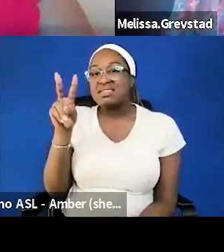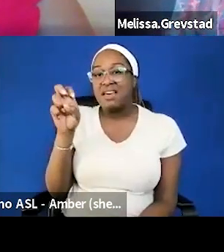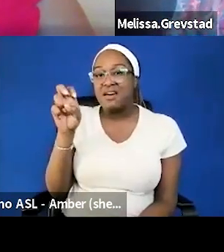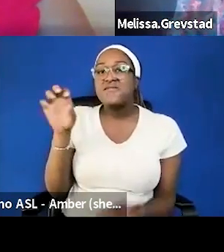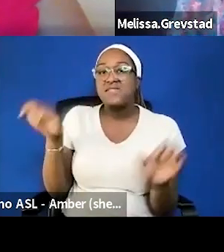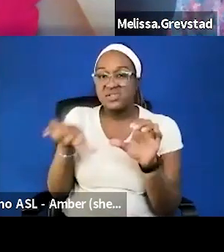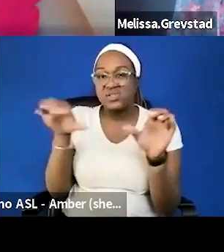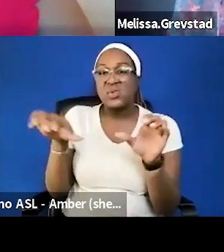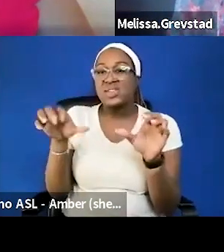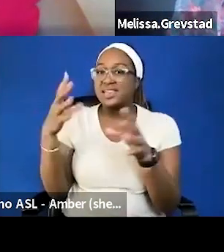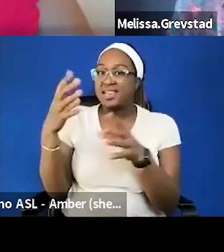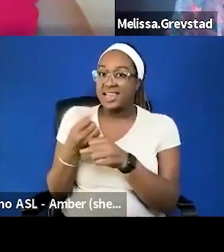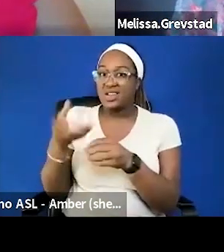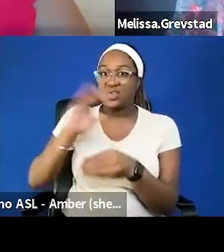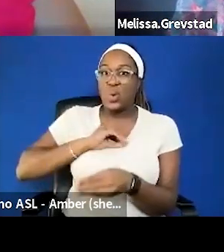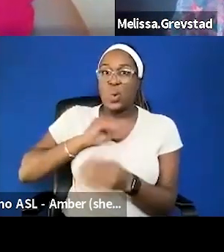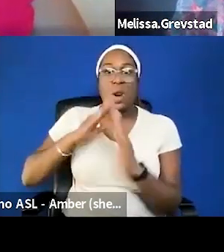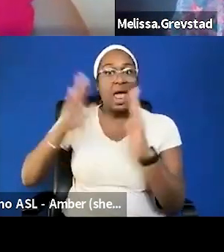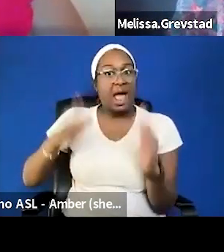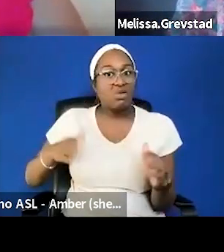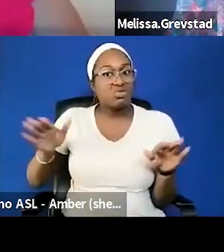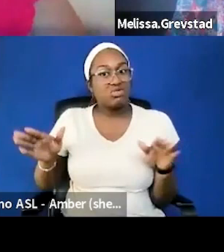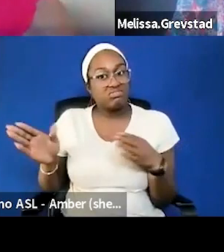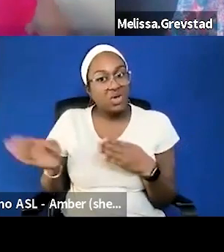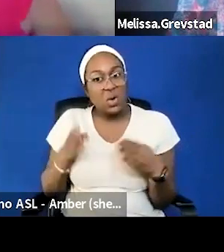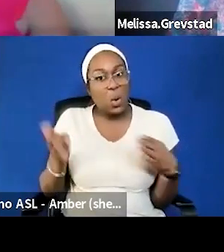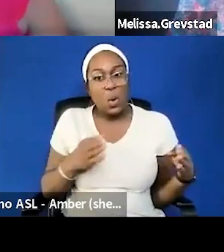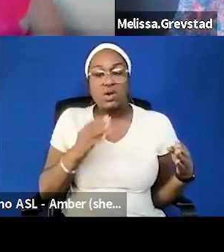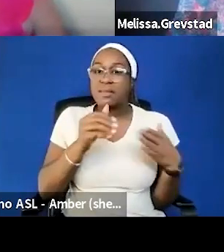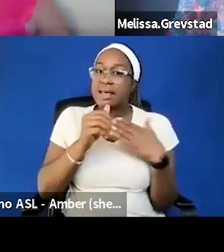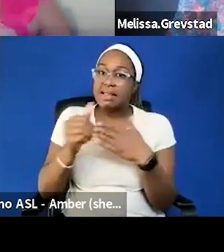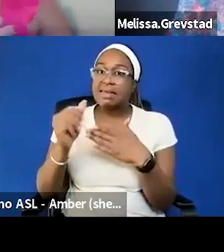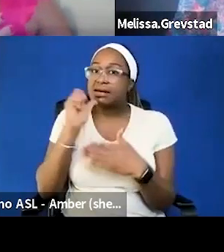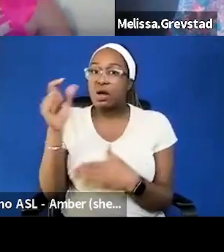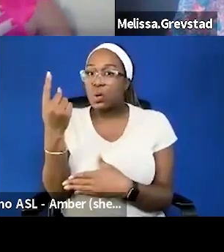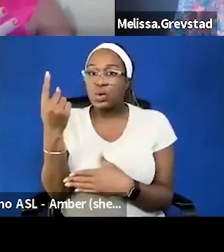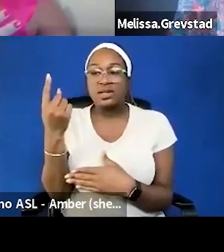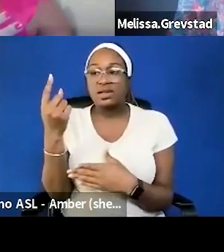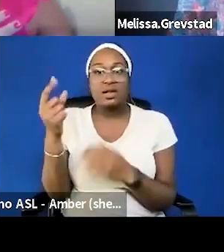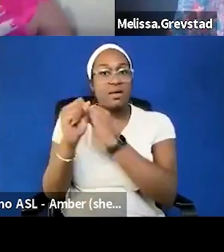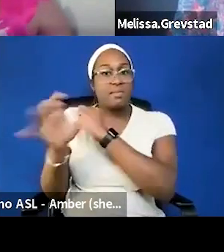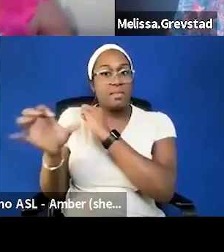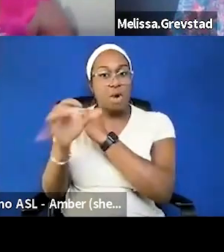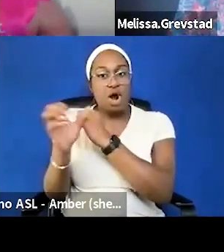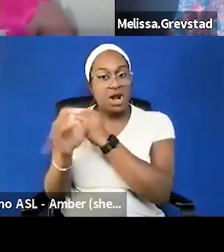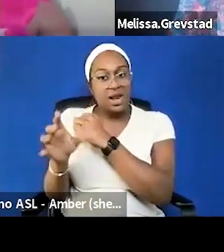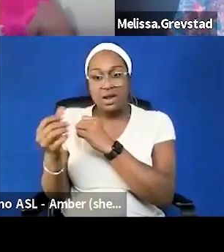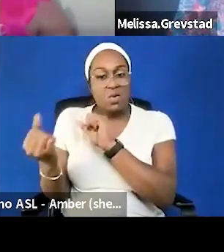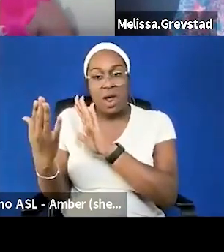to get its own house in order to be, you know, to be leading not just in a sort of marketing or advertising way or even in a purpose way,